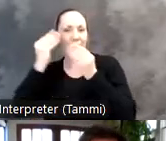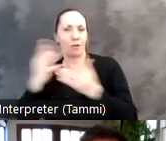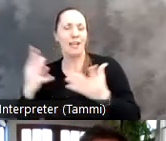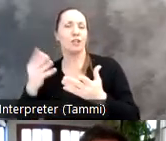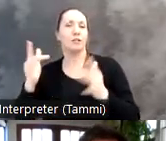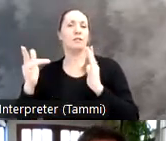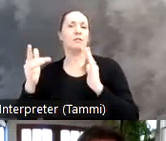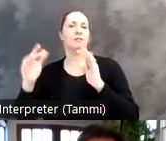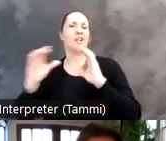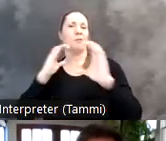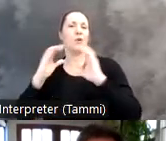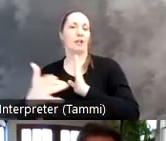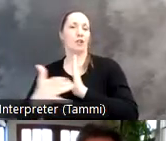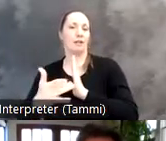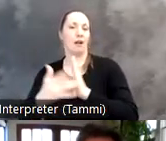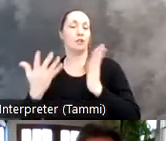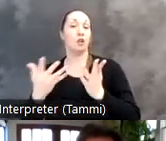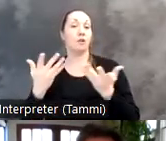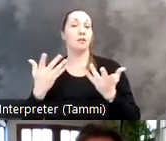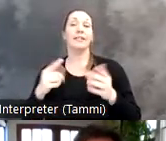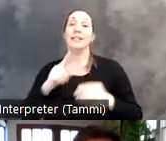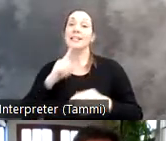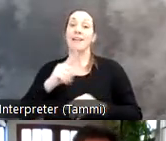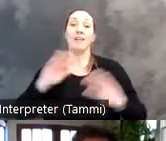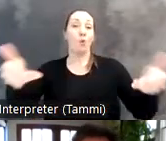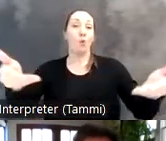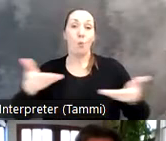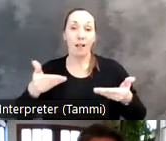is the lead for the in the project,